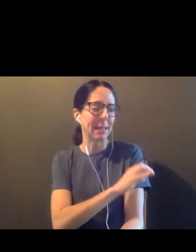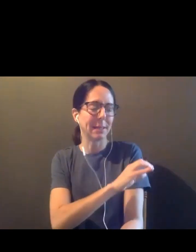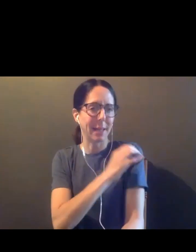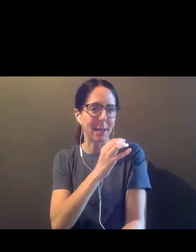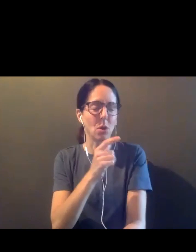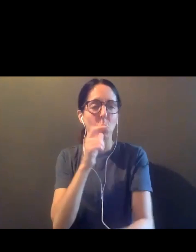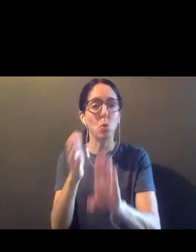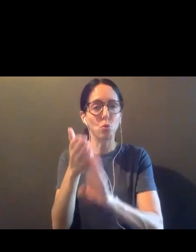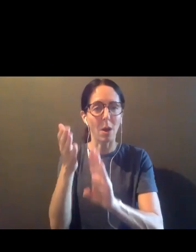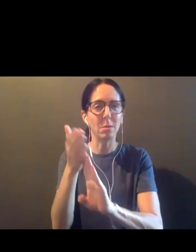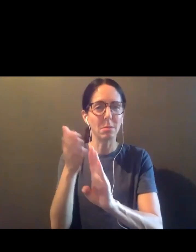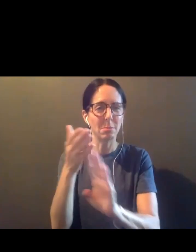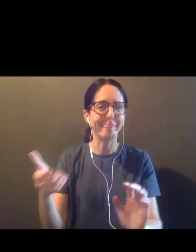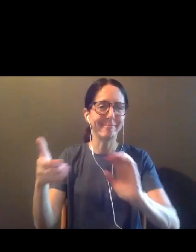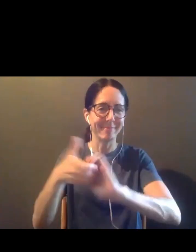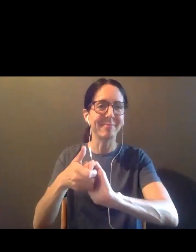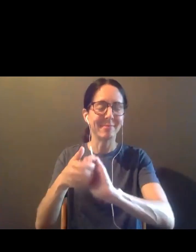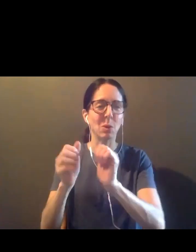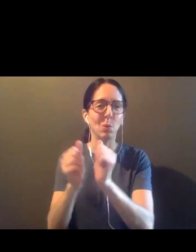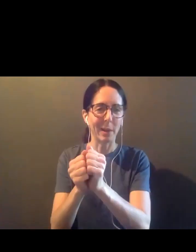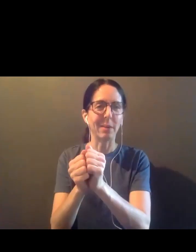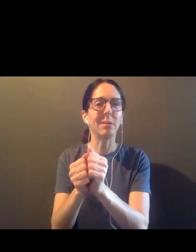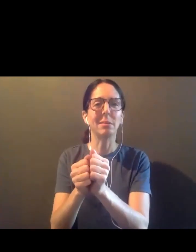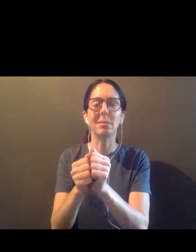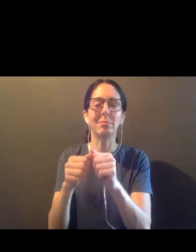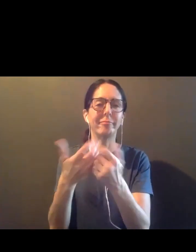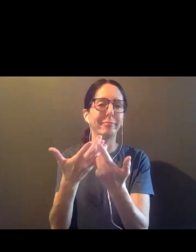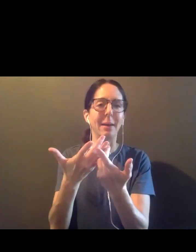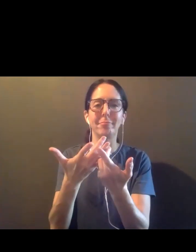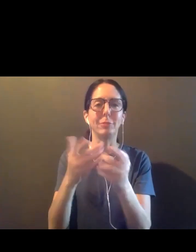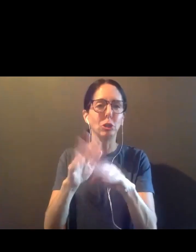partnership with pediatricians in the community.